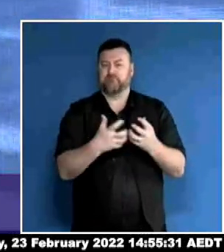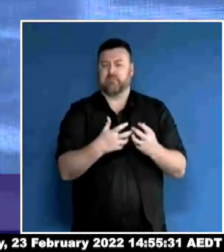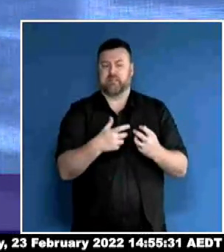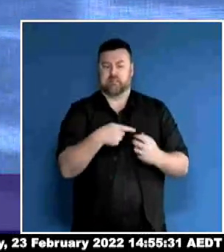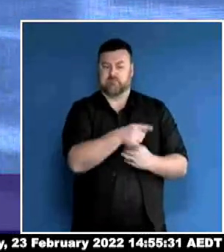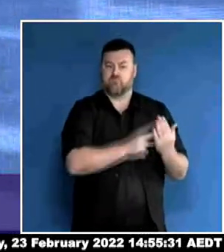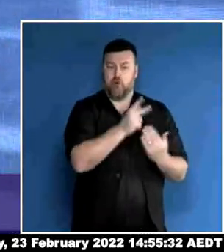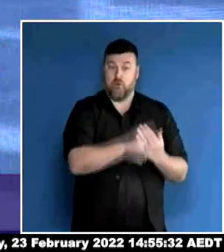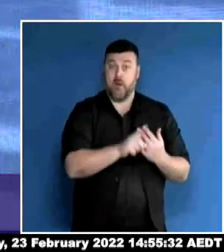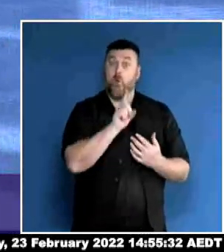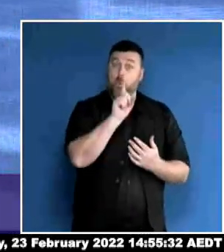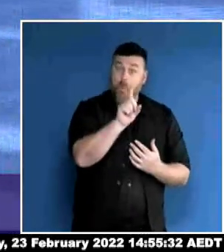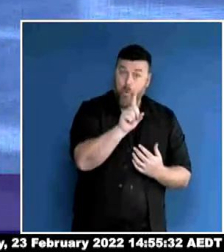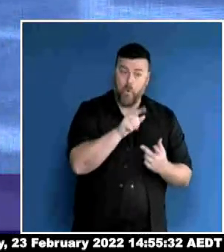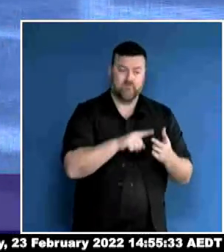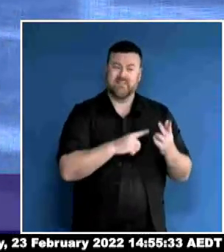bullying and intimidating you.